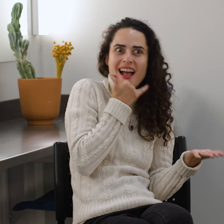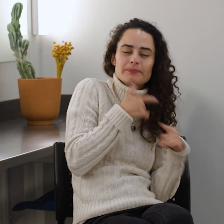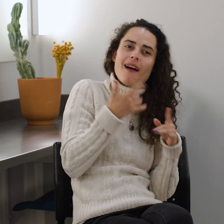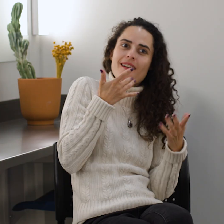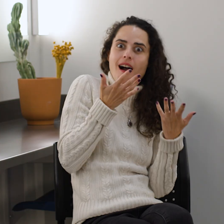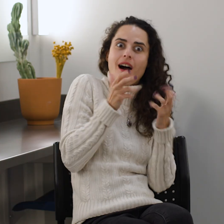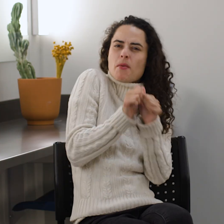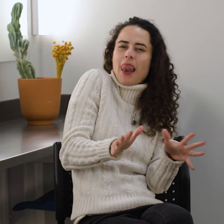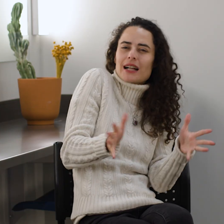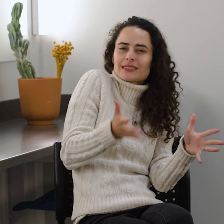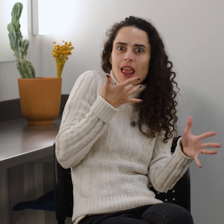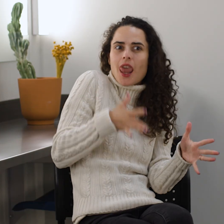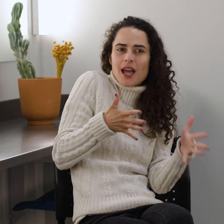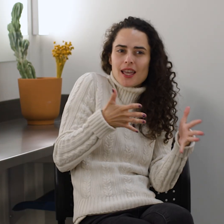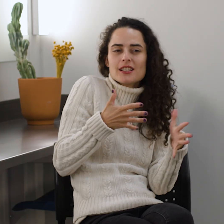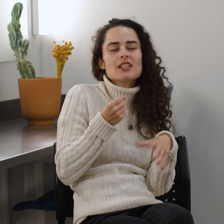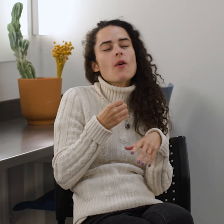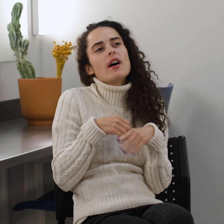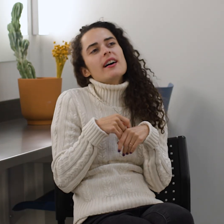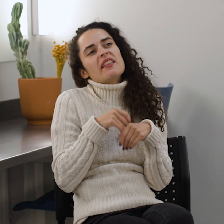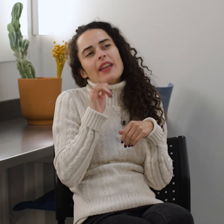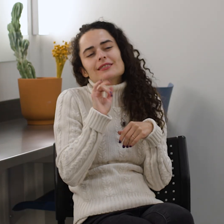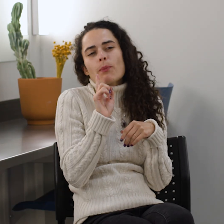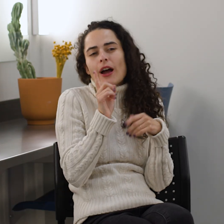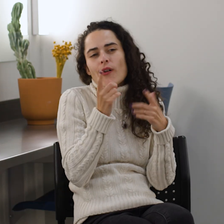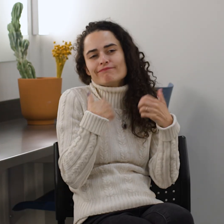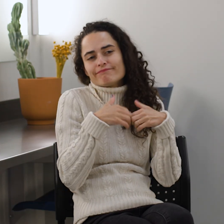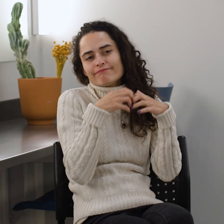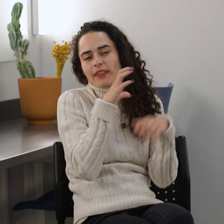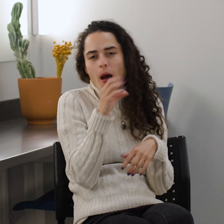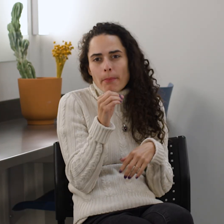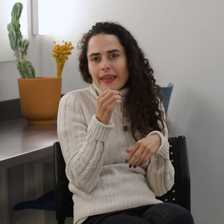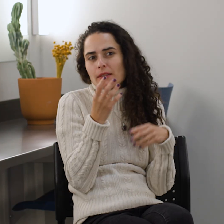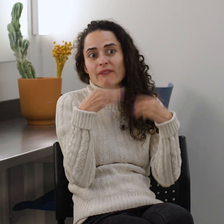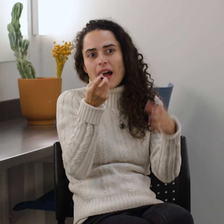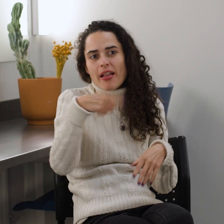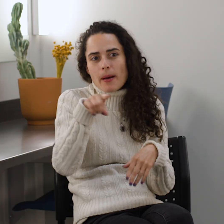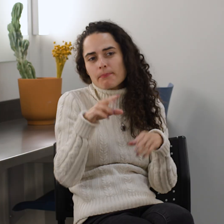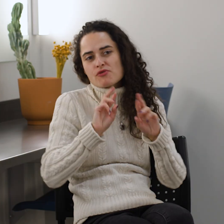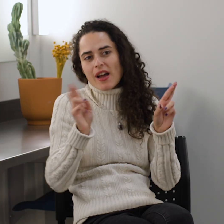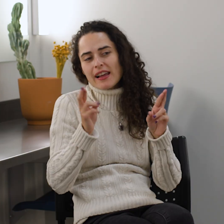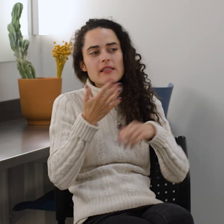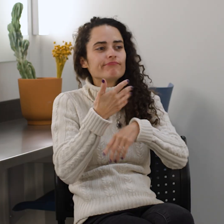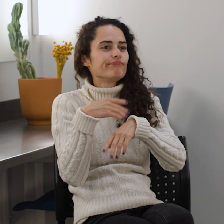I got into this by accident, but it was a blessing! So that’s why I made the company, to provide support wherever those actors